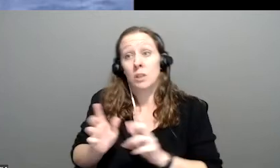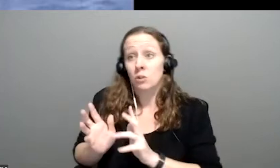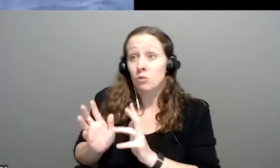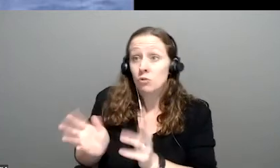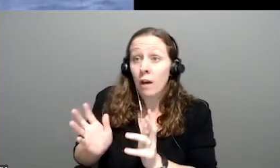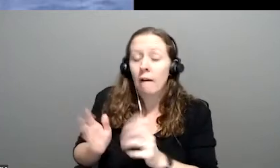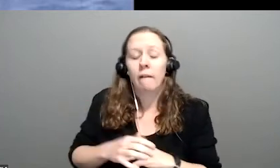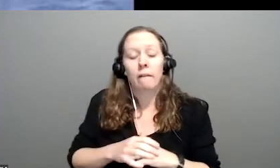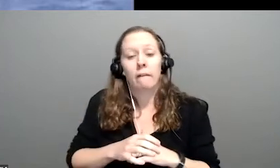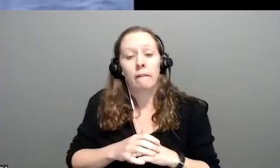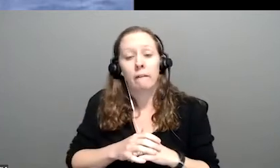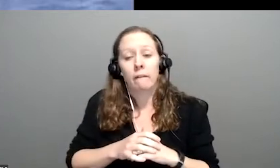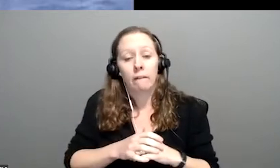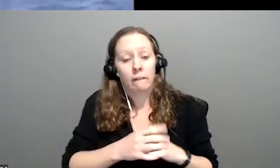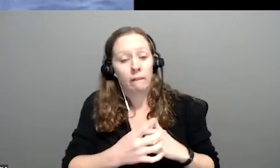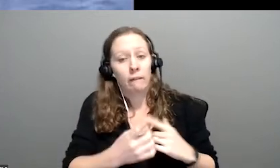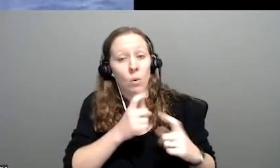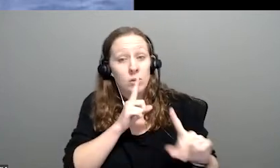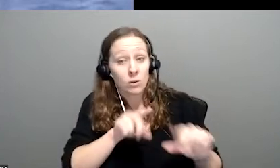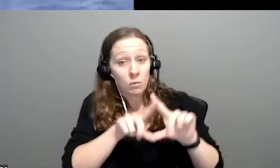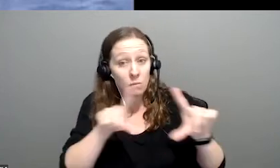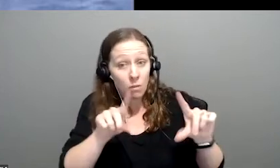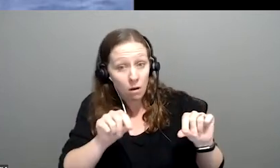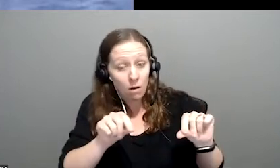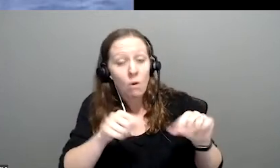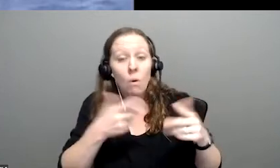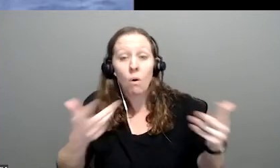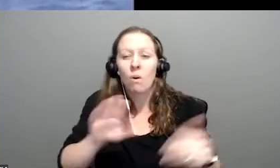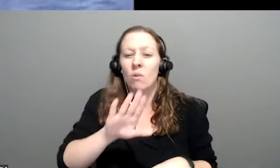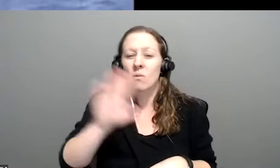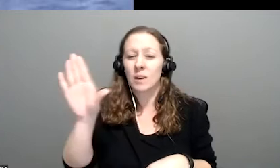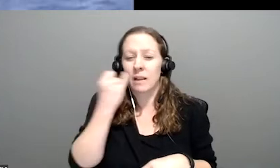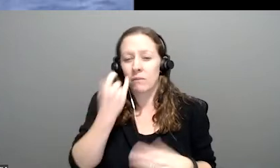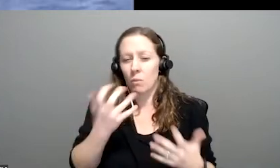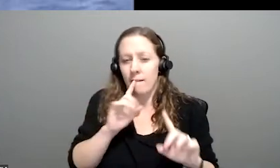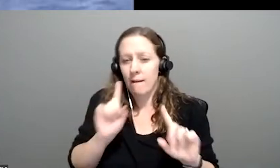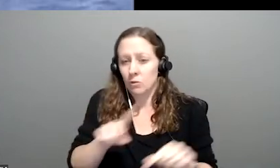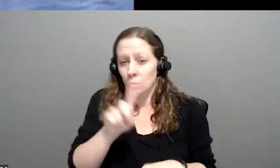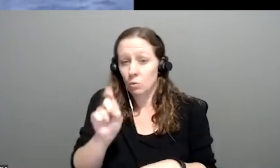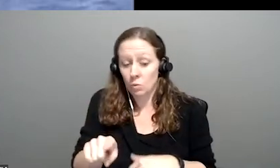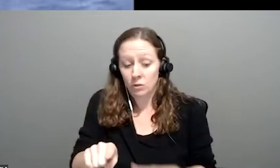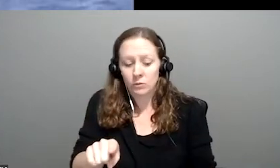or raise your hand if you would like to speak to respond to these questions. The first question is: